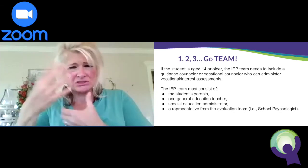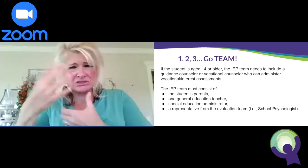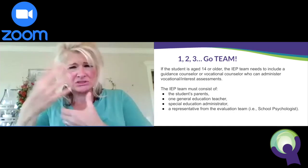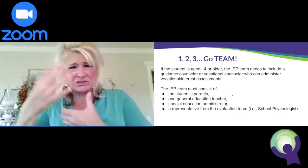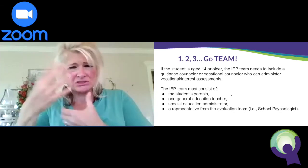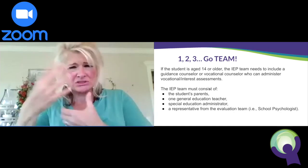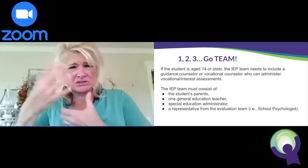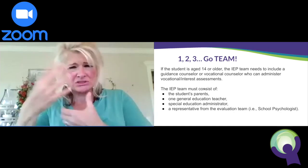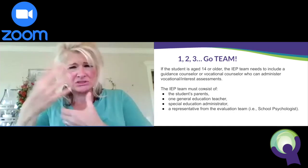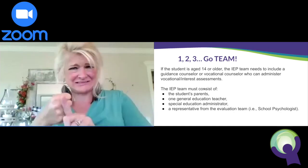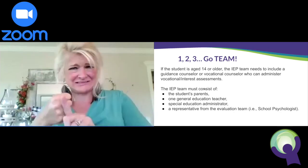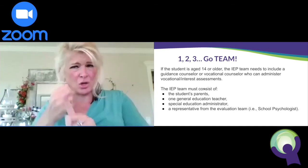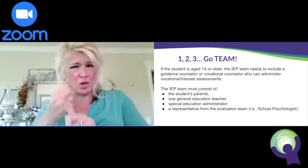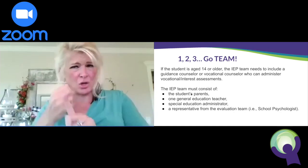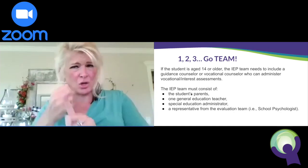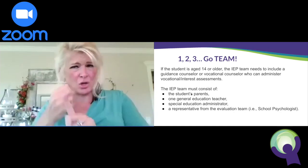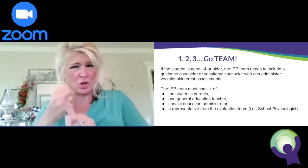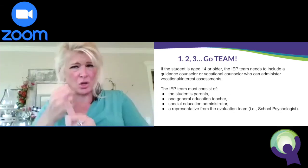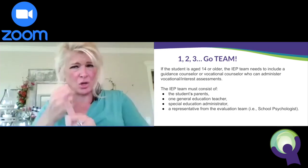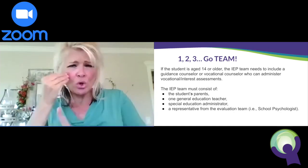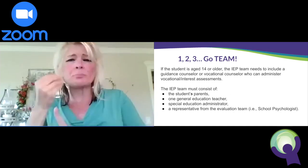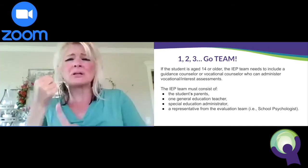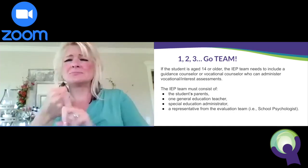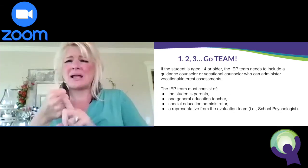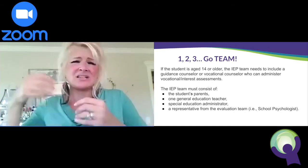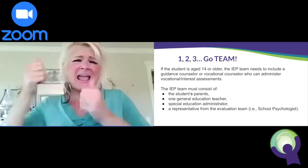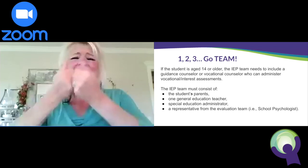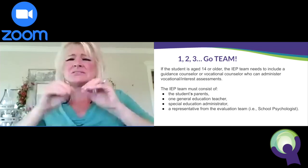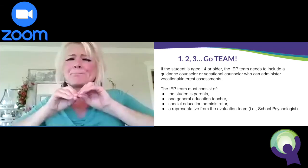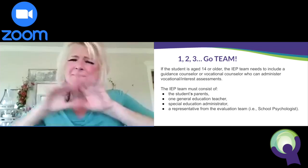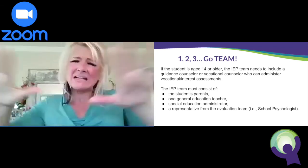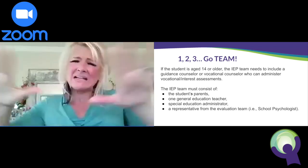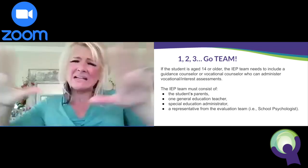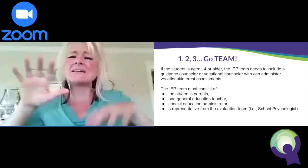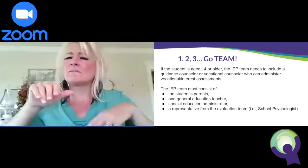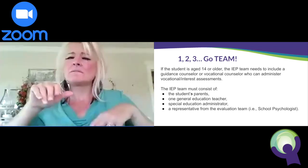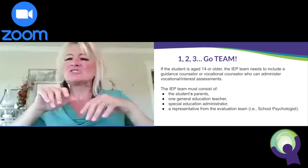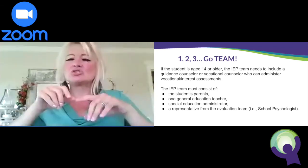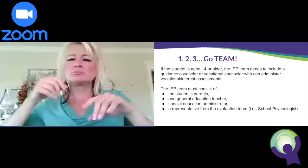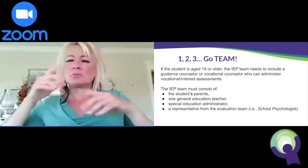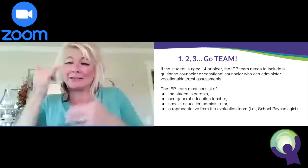especially with even a diagnosis with autism and looking at everything that's that